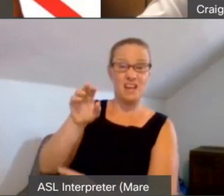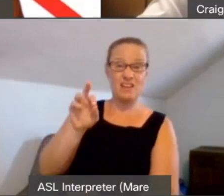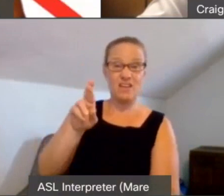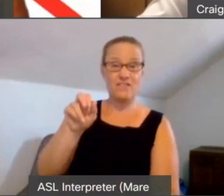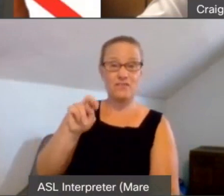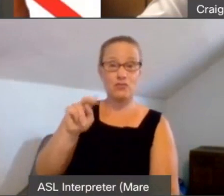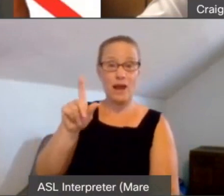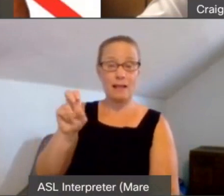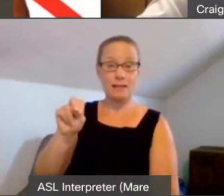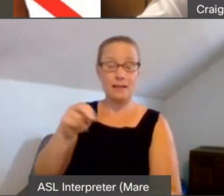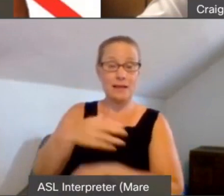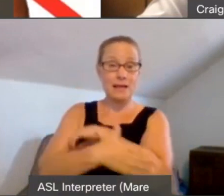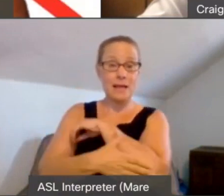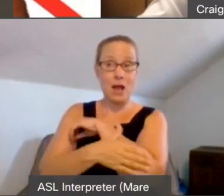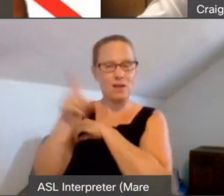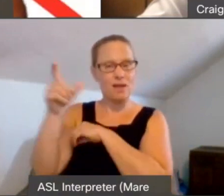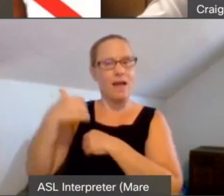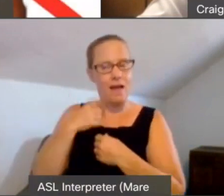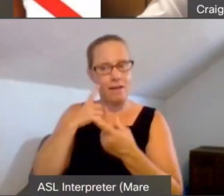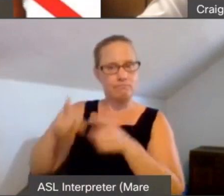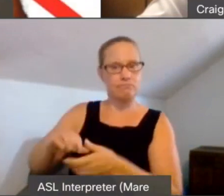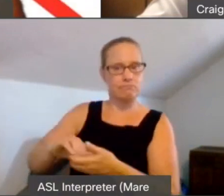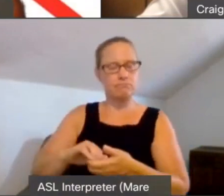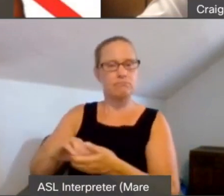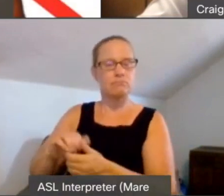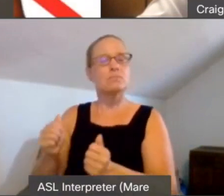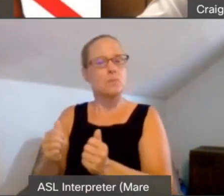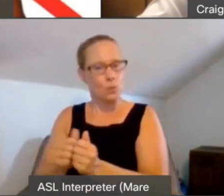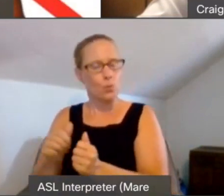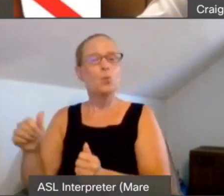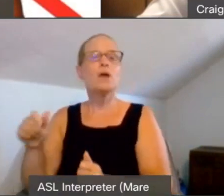and the St. Regis tribal nation in terms of how they work